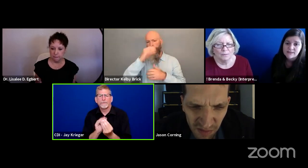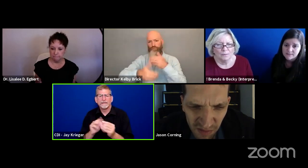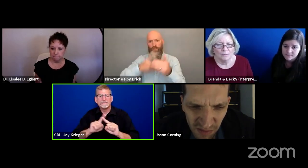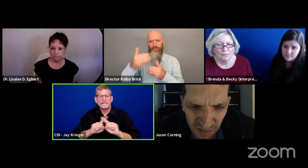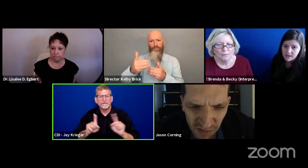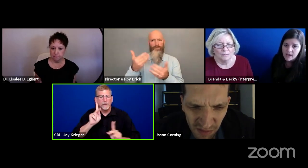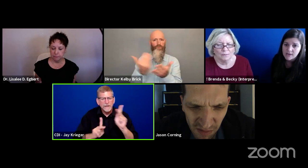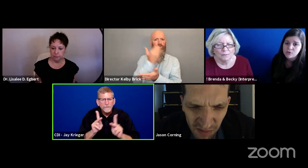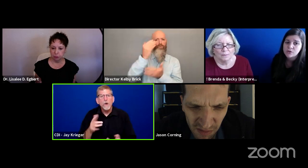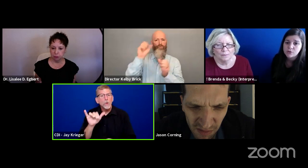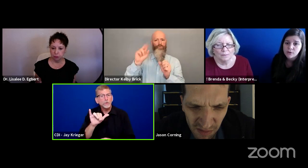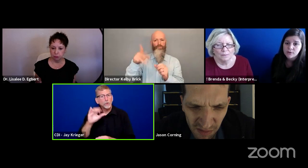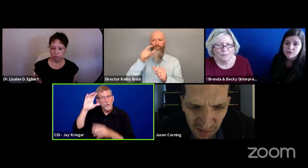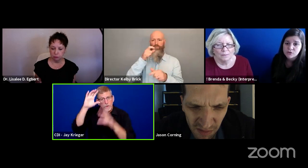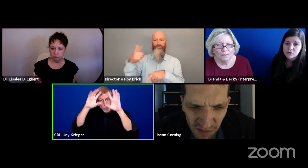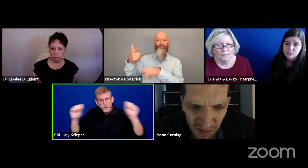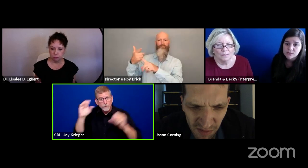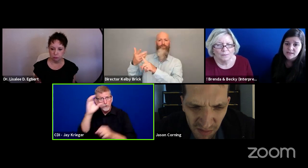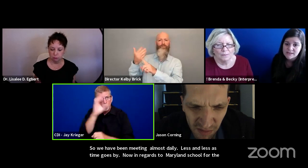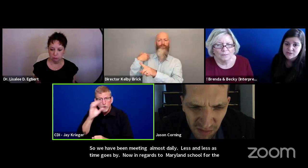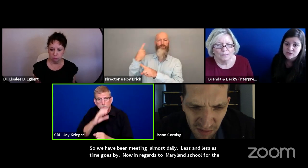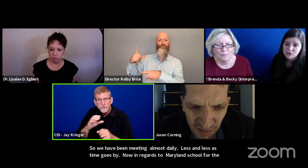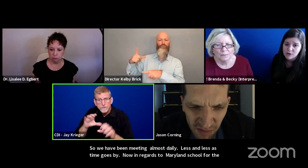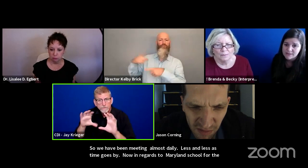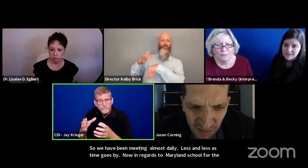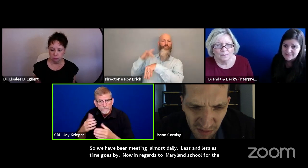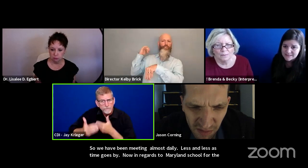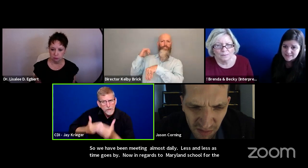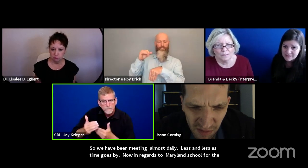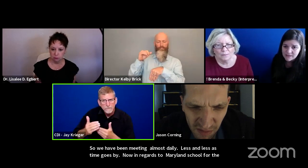I do know there's a new superintendent in search process.